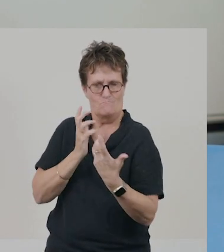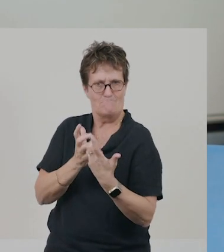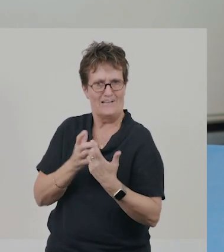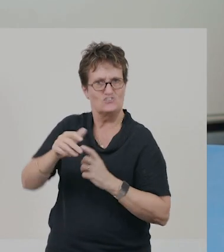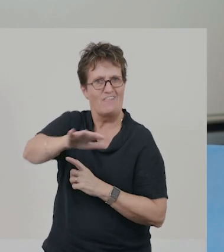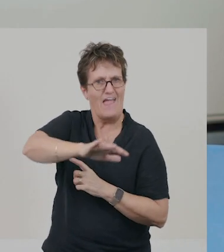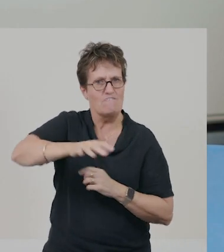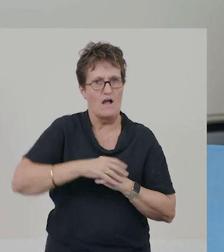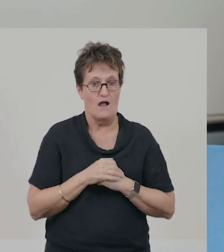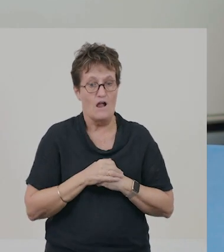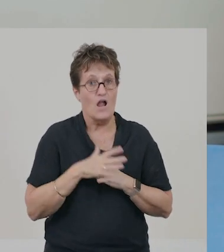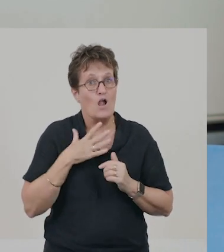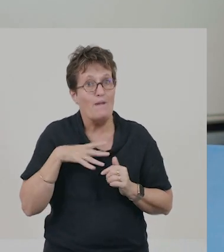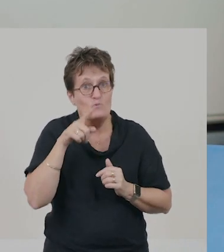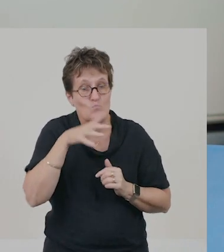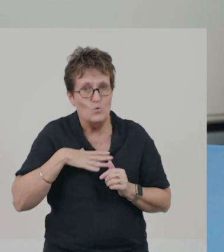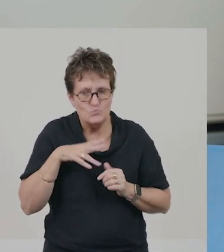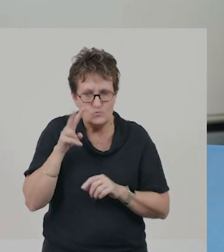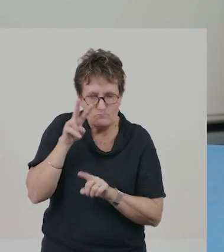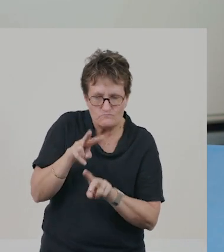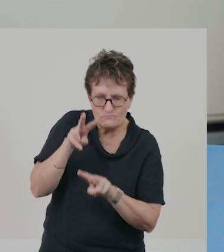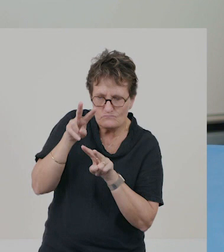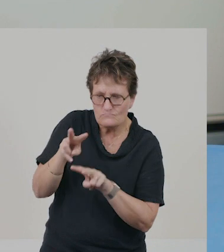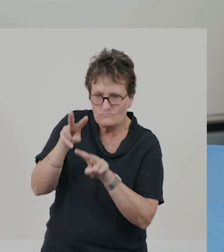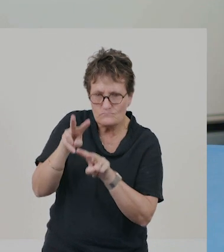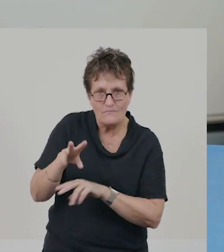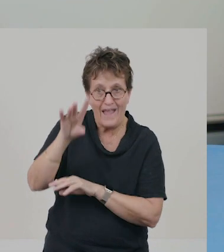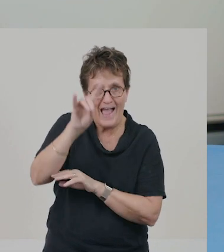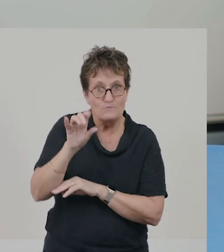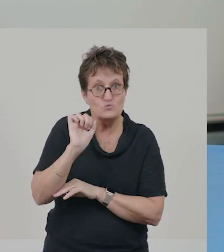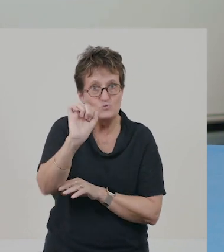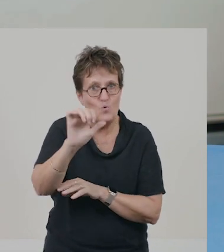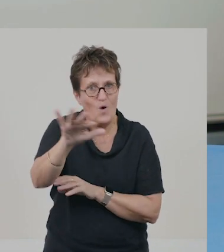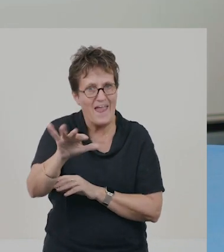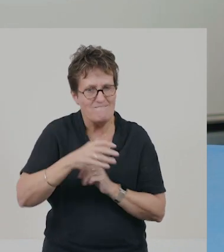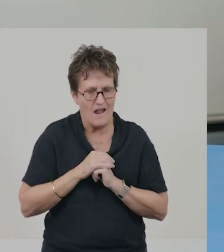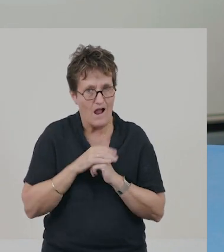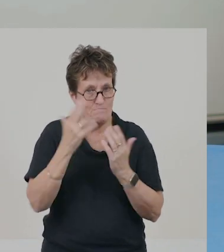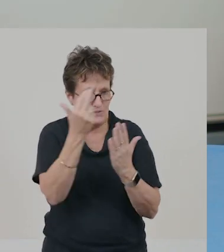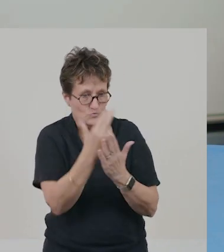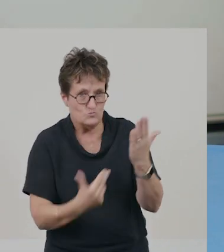You might like to observe the structural and behavioural adaptations of animals in your local environment.